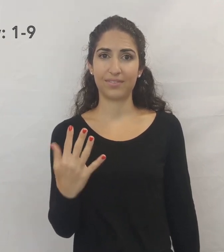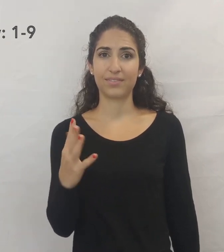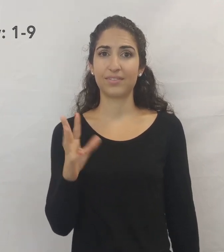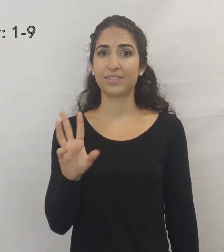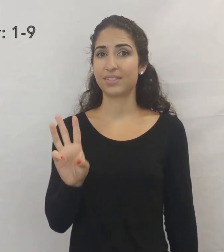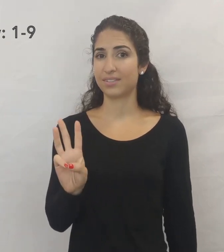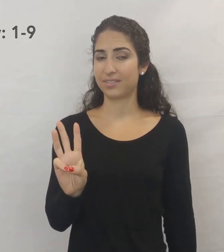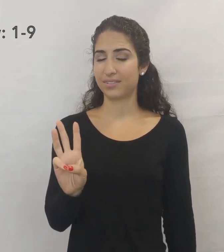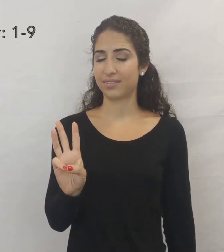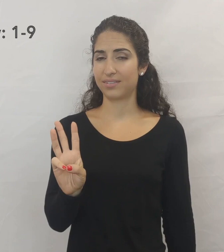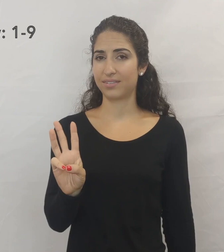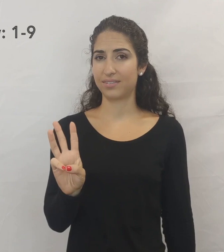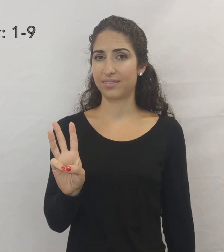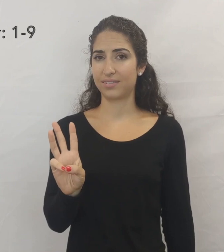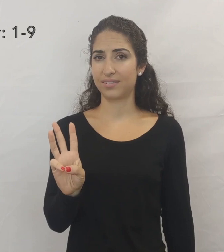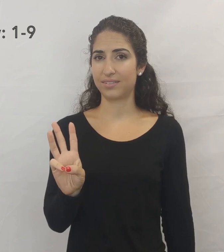6